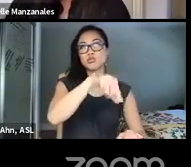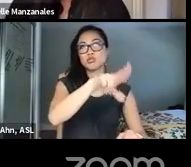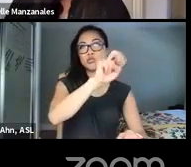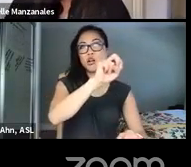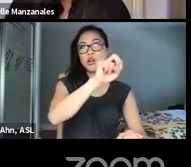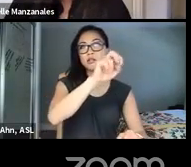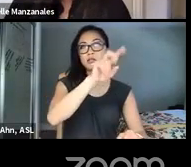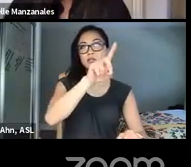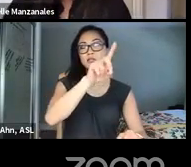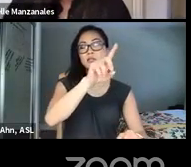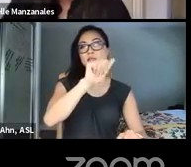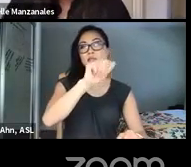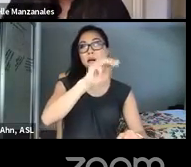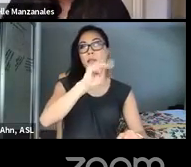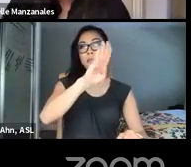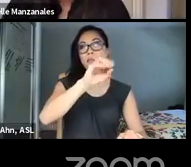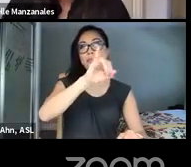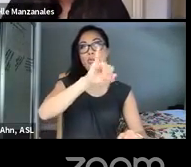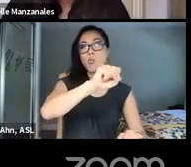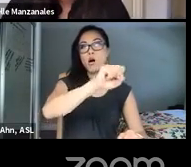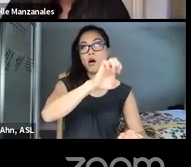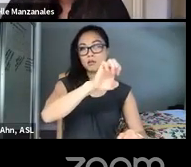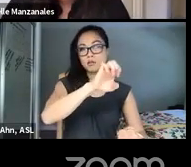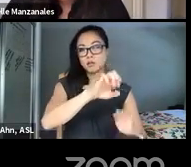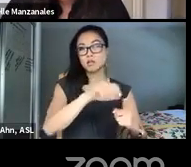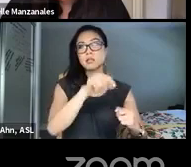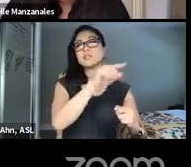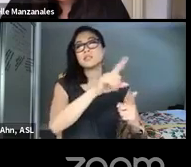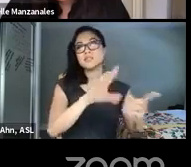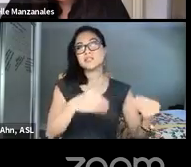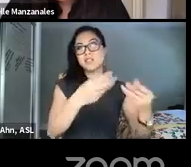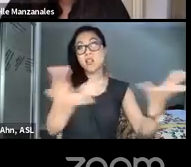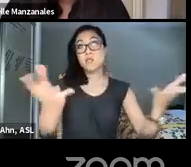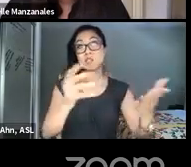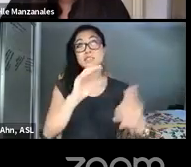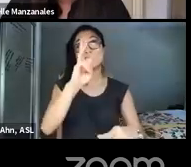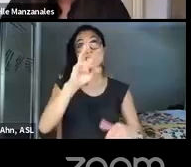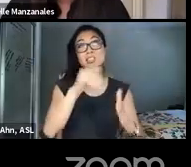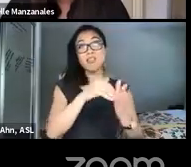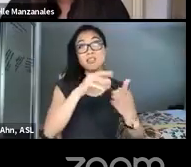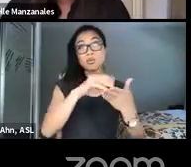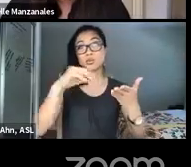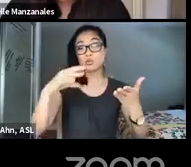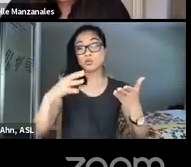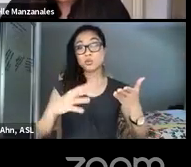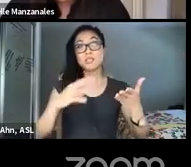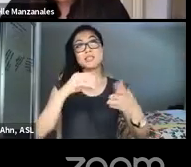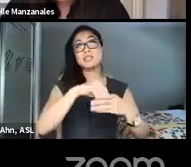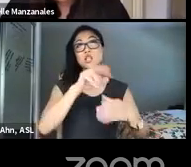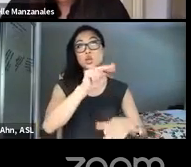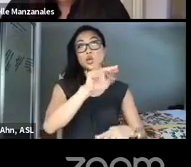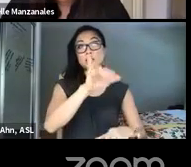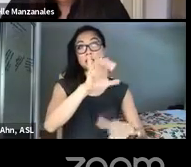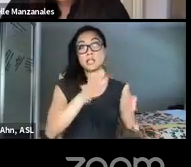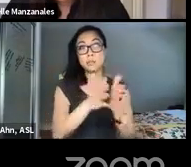Alejandra Duque Cifuentes: Thank you so much. Traci, can you tell us about